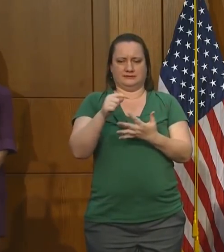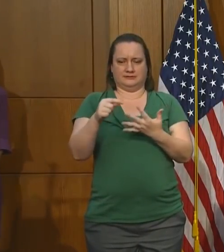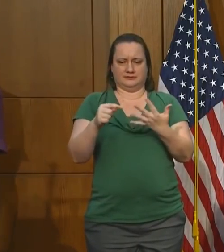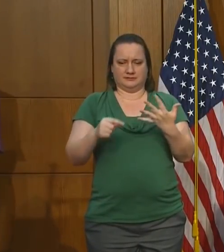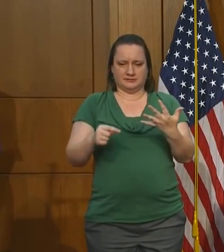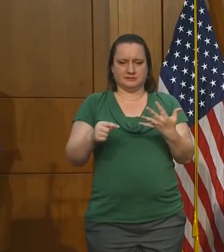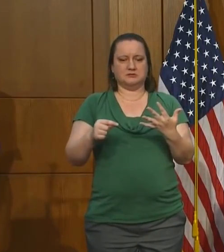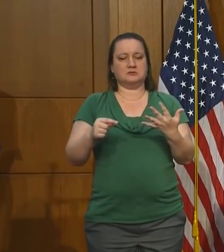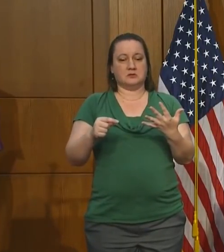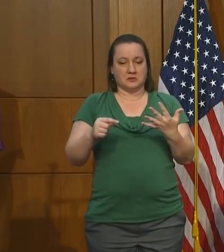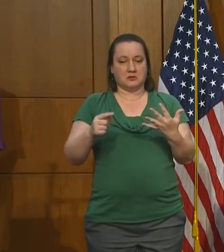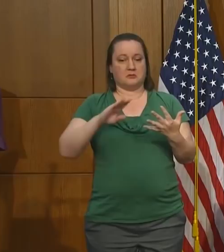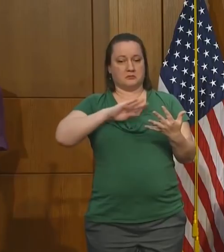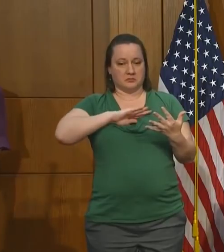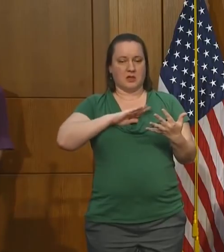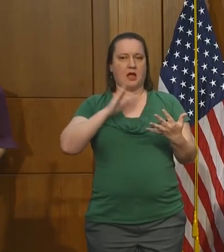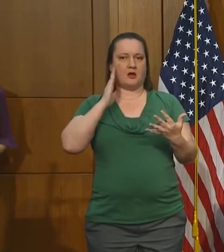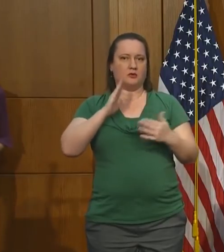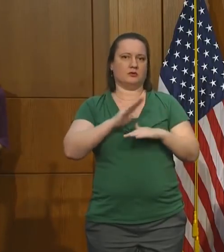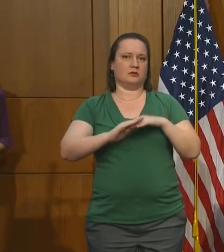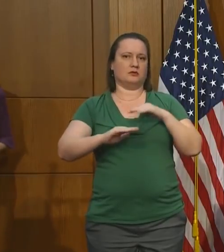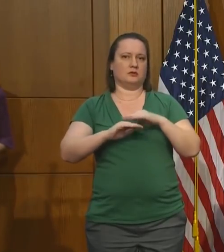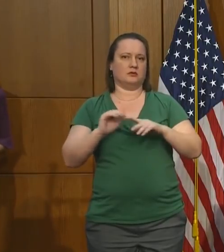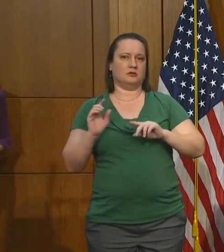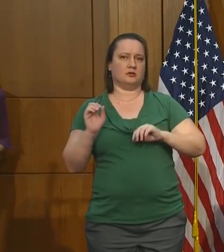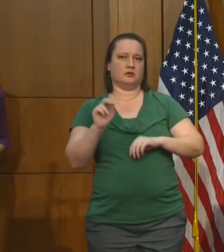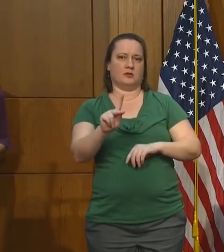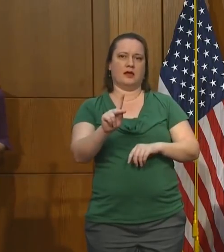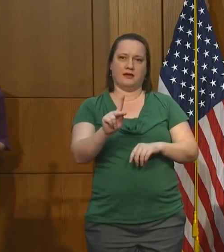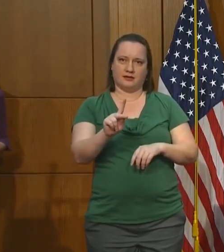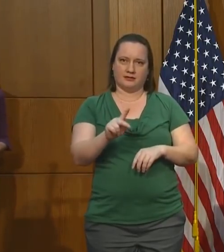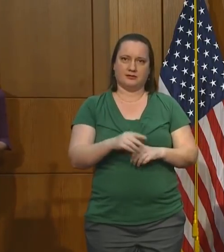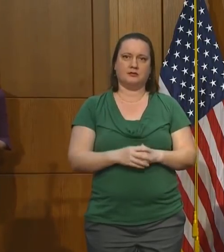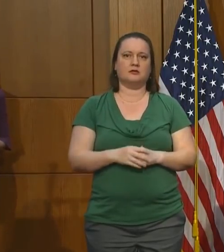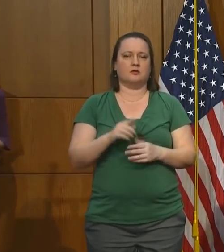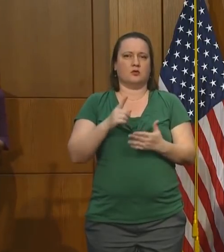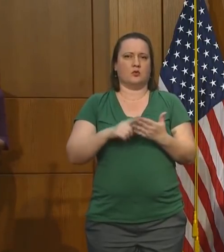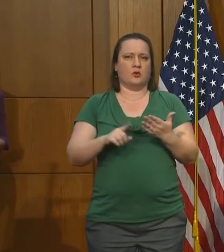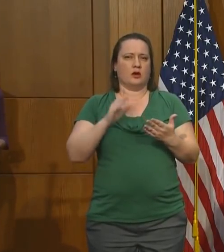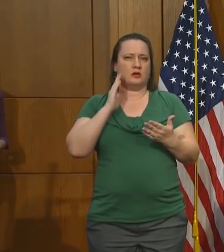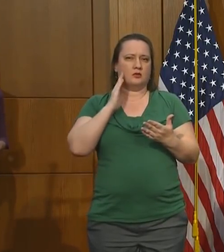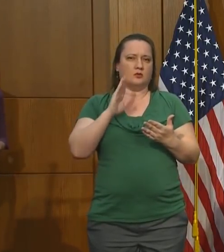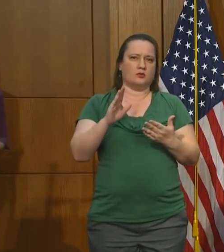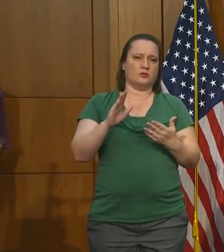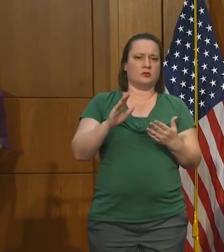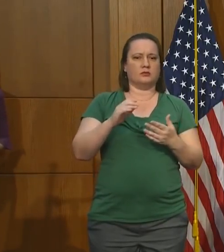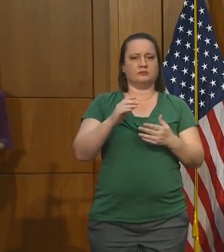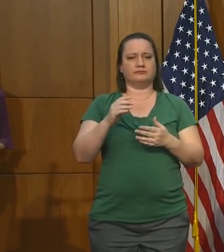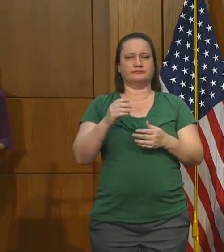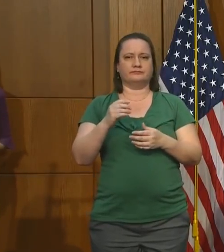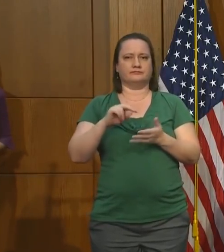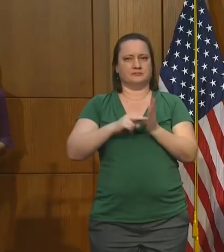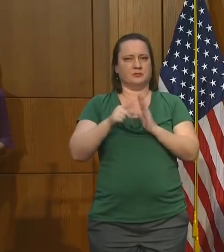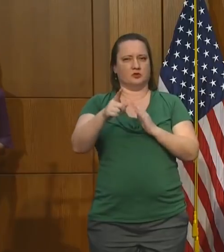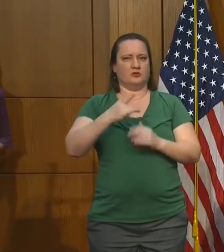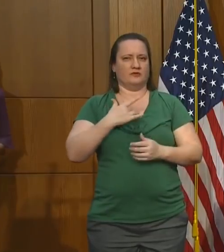THINKING. ABOUT AND MAYBE YOU ALREADY HAVE WHAT'S GOING TO TAKE WHAT WHAT. WHAT WORRIES YOU HOW DO YOU NEED TO BE.